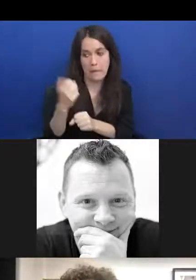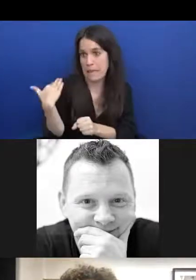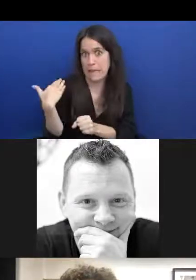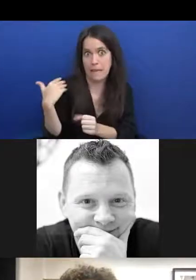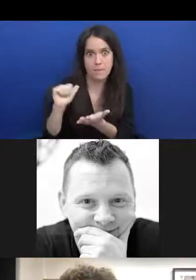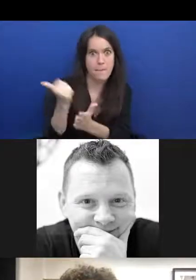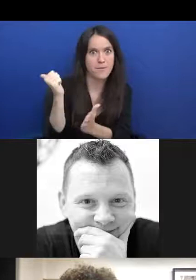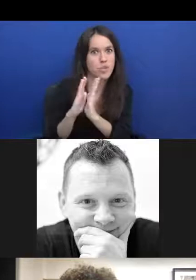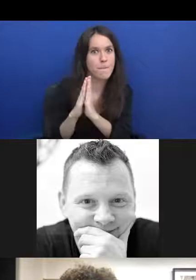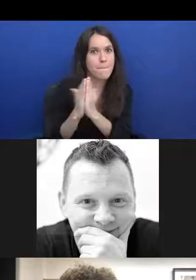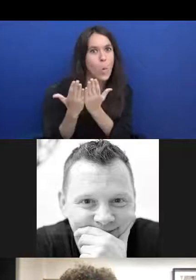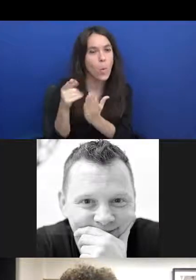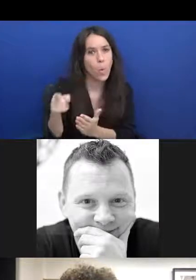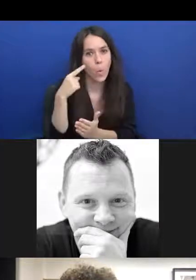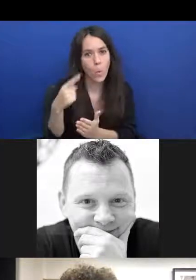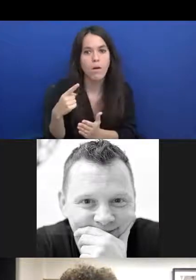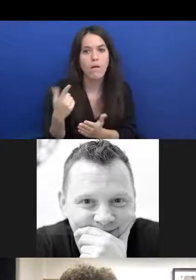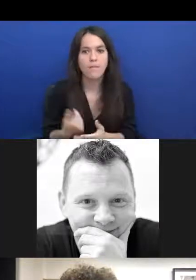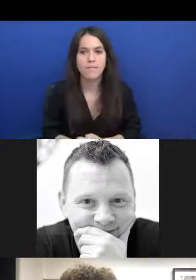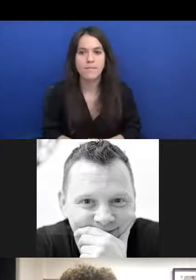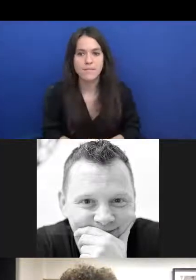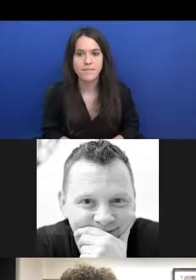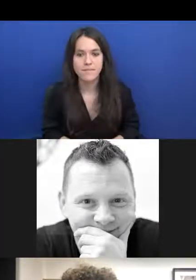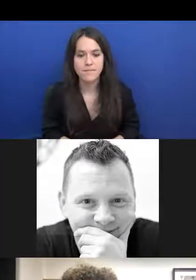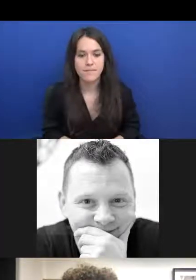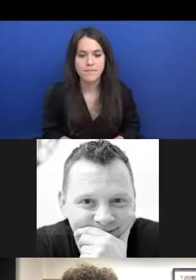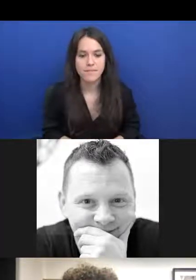and of course Gal and Irvine's work on language ideologies was really useful